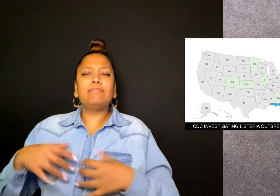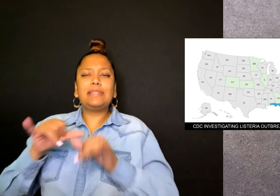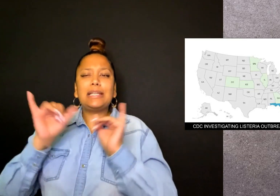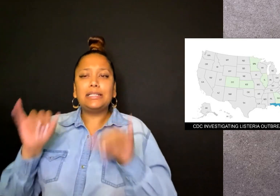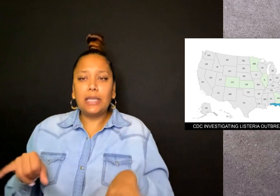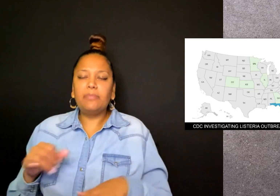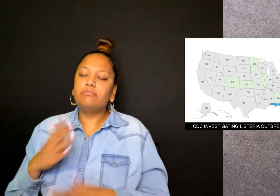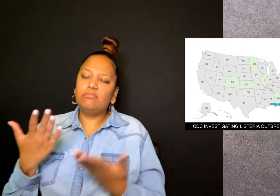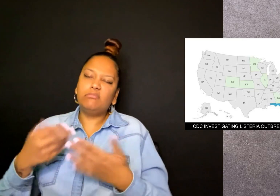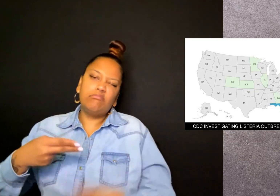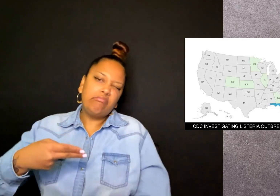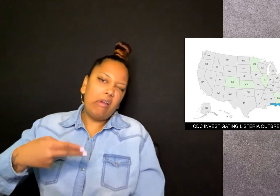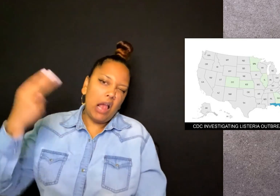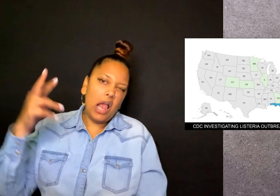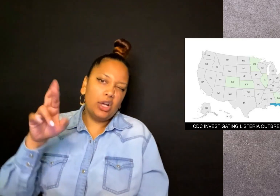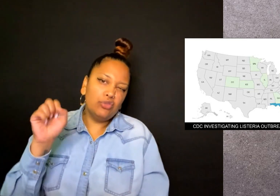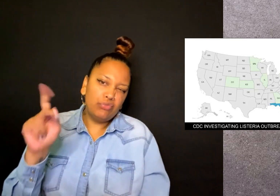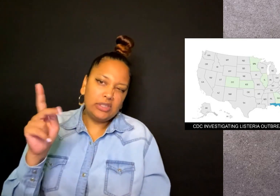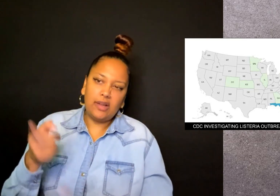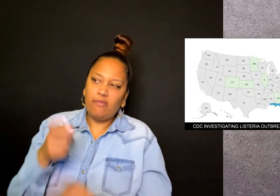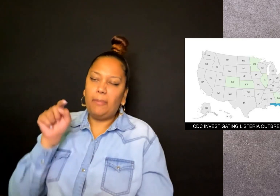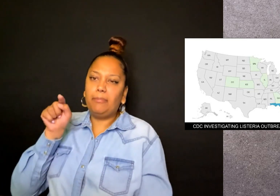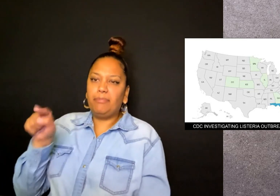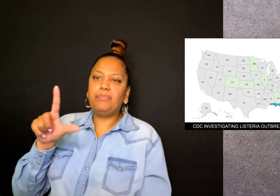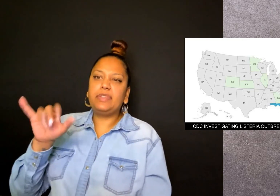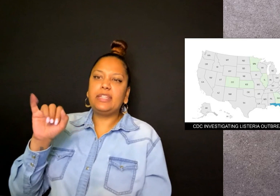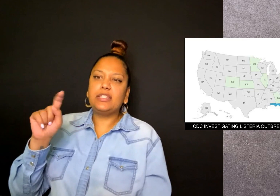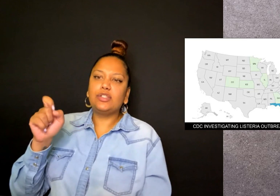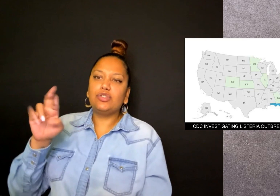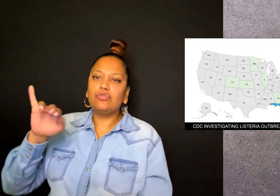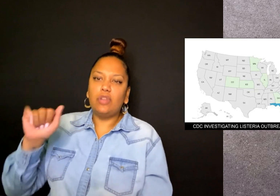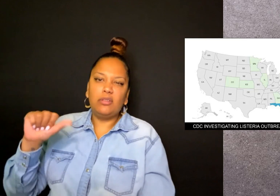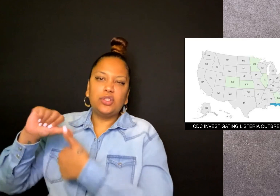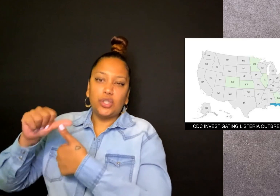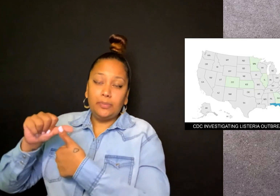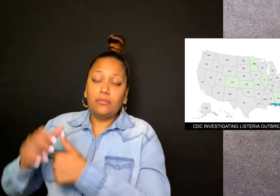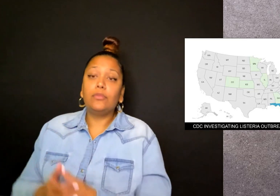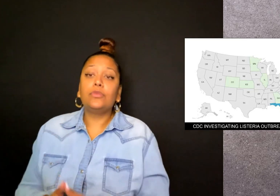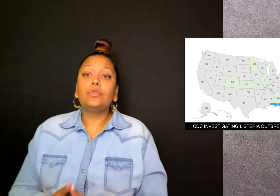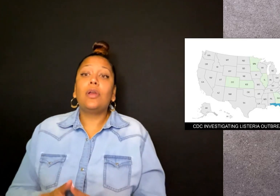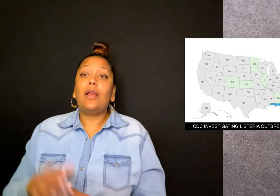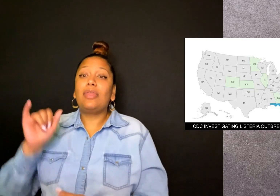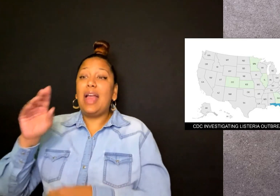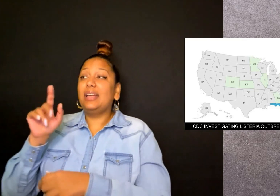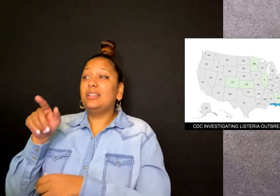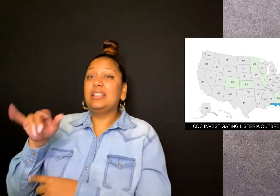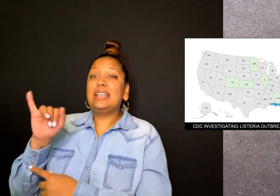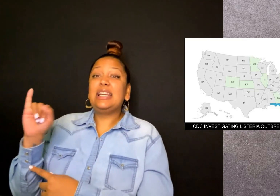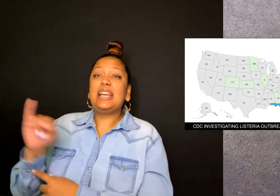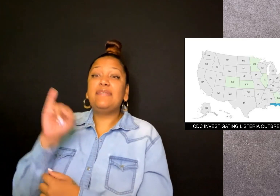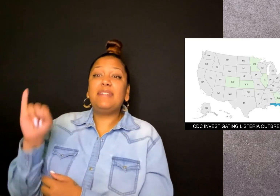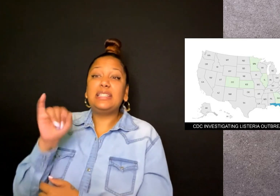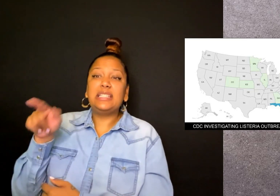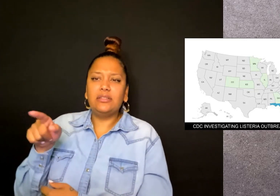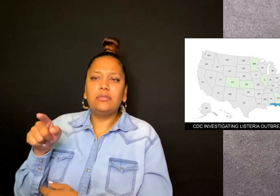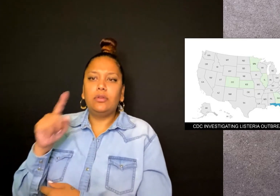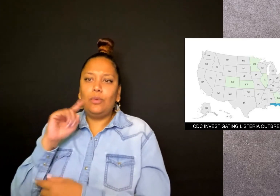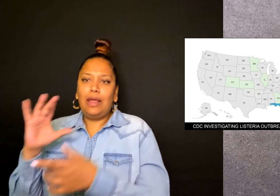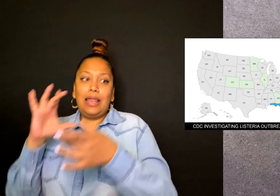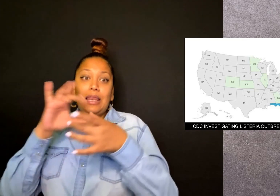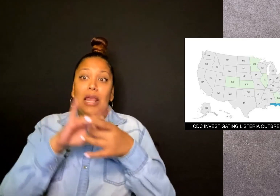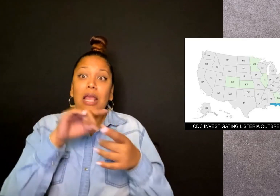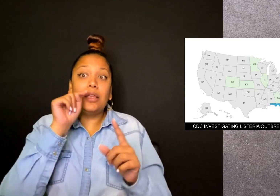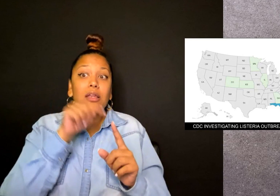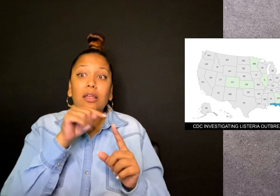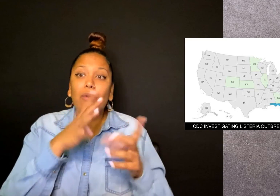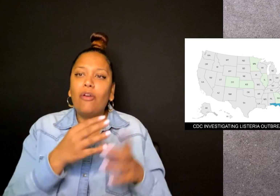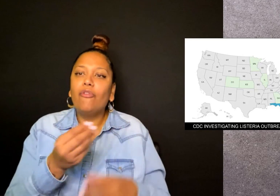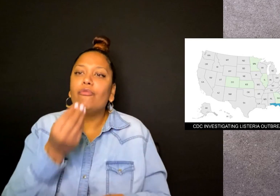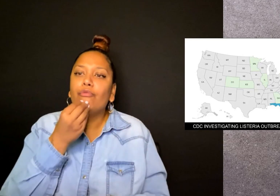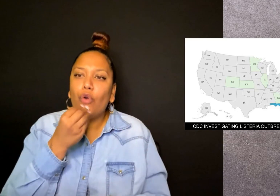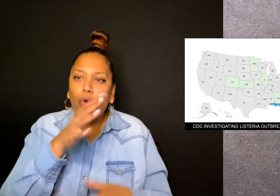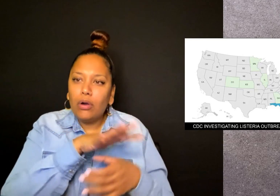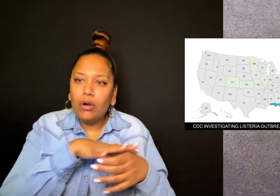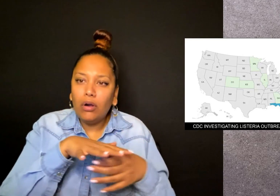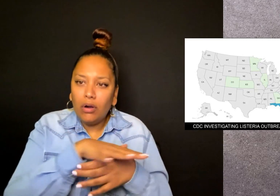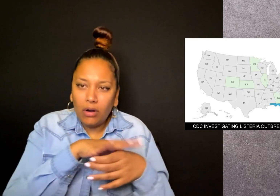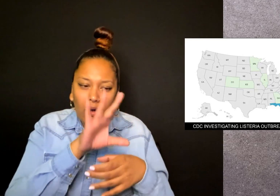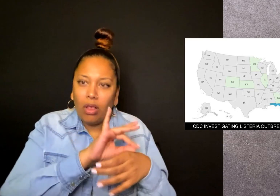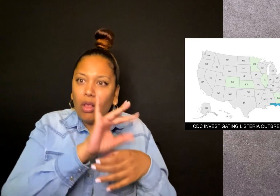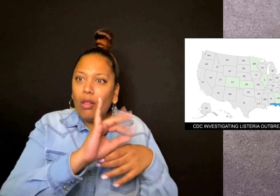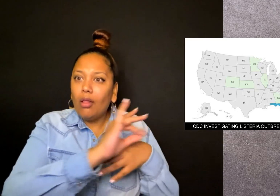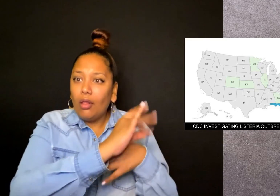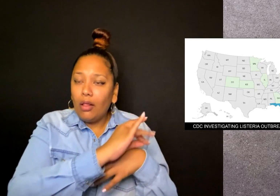weakened immune systems are at the highest risk from listeria infections are normally linked to